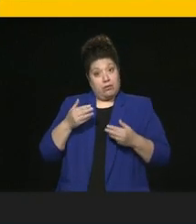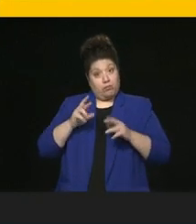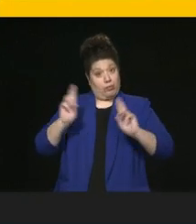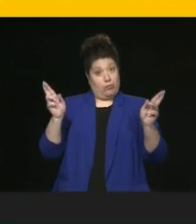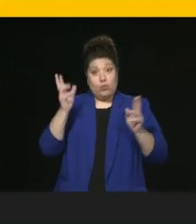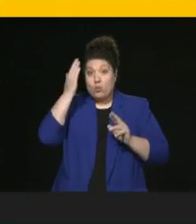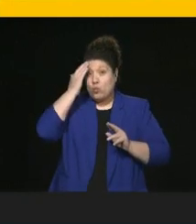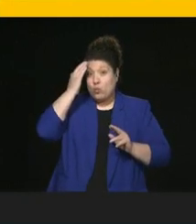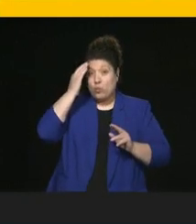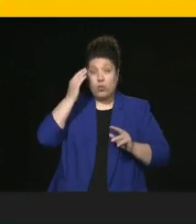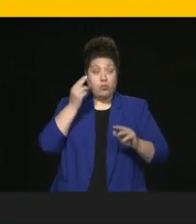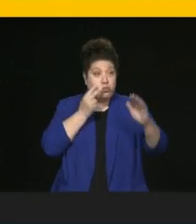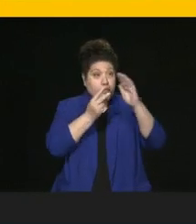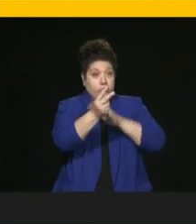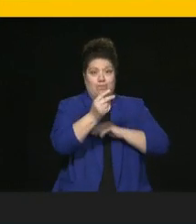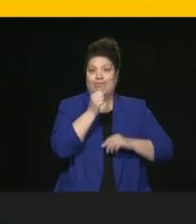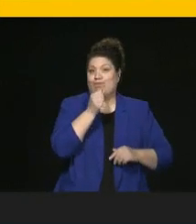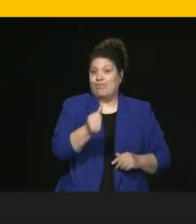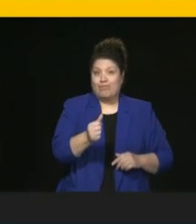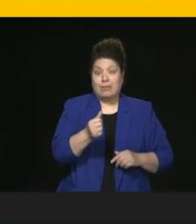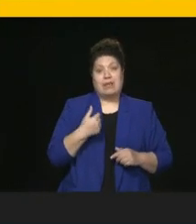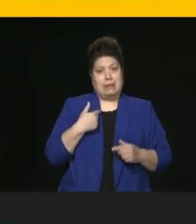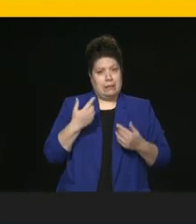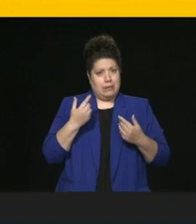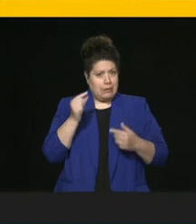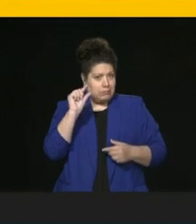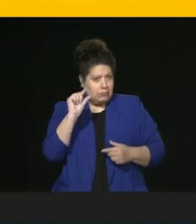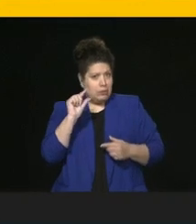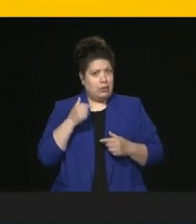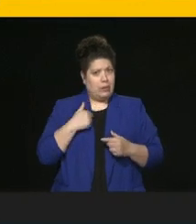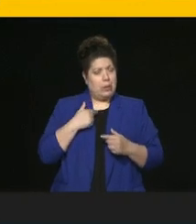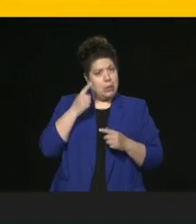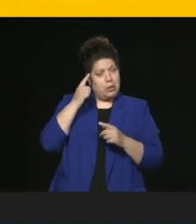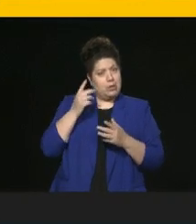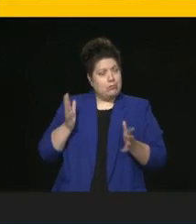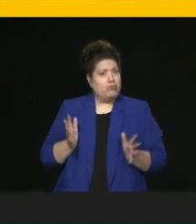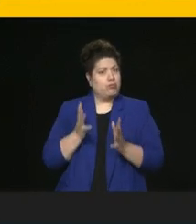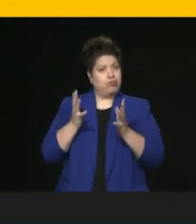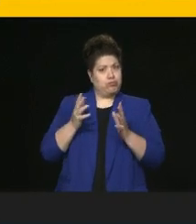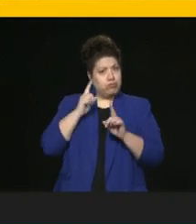PERIOD. AT THIS POINT WE STILL DON'T HAVE ALL THE ANSWERS, BUT THERE